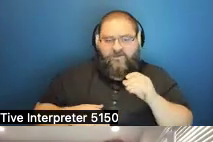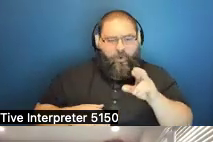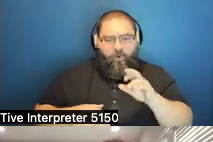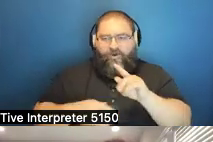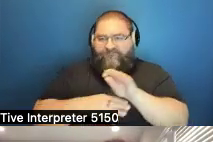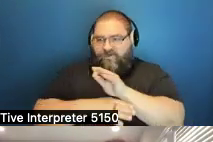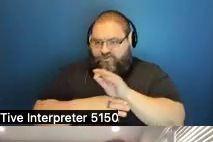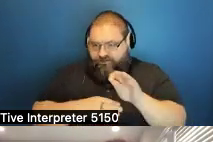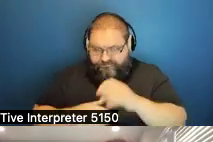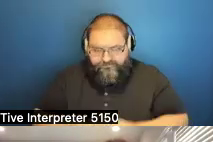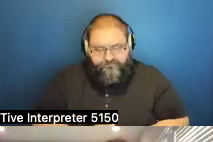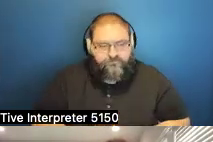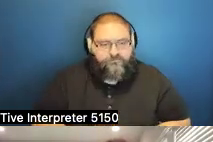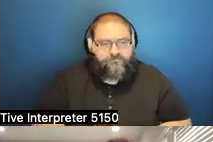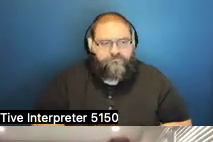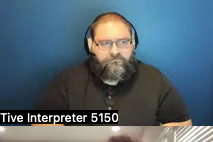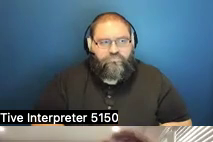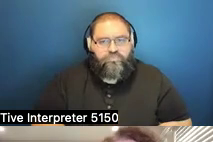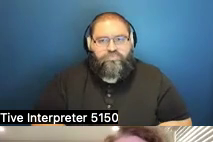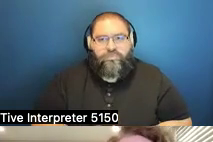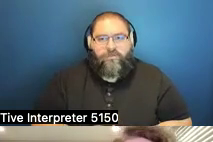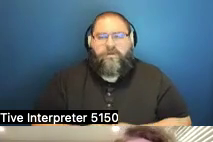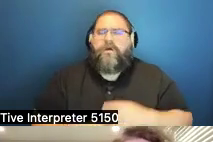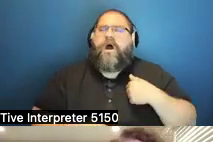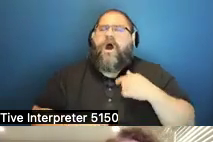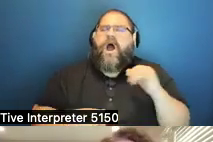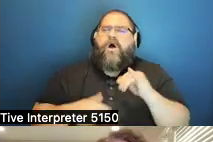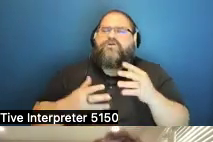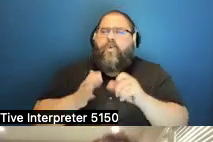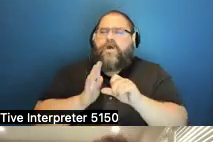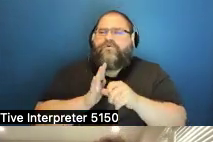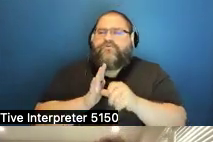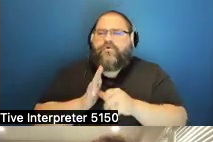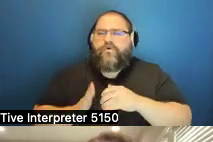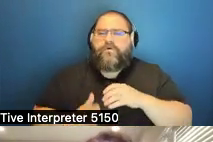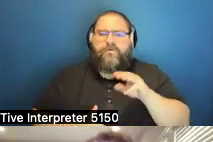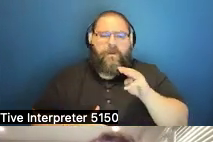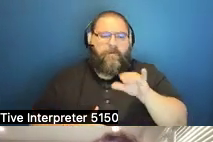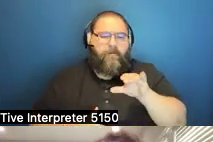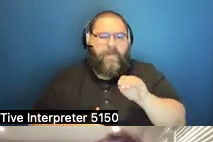19:33:10 I also want to emphasize that myofunctional therapy is… I